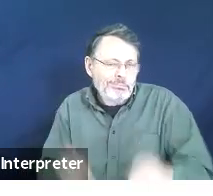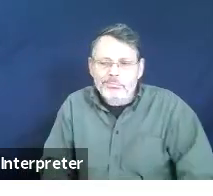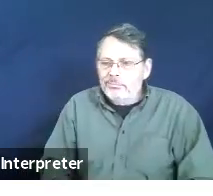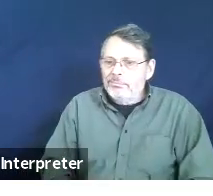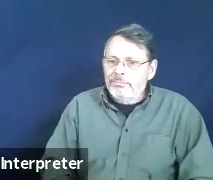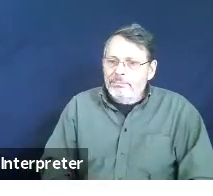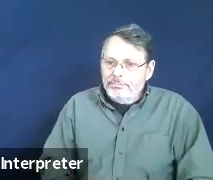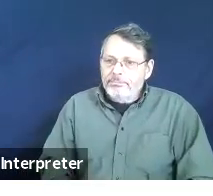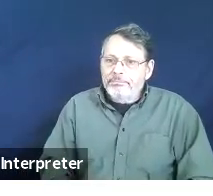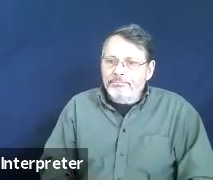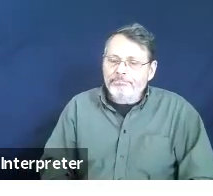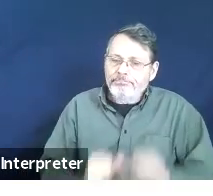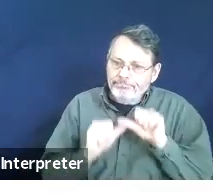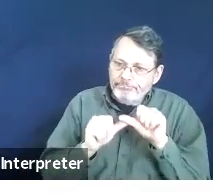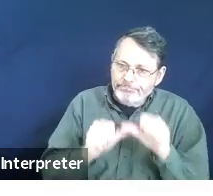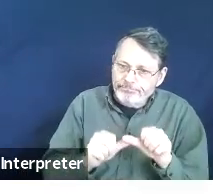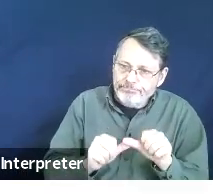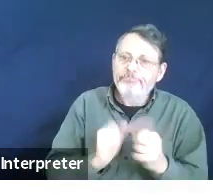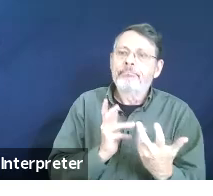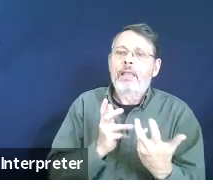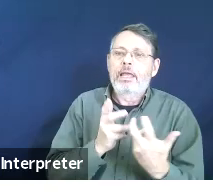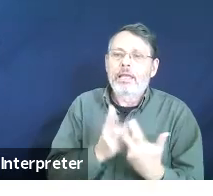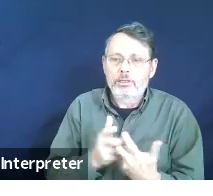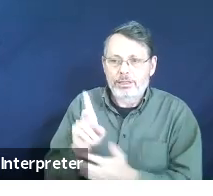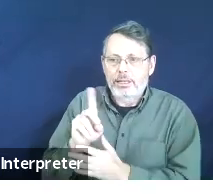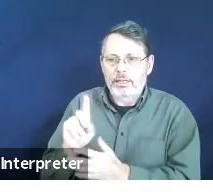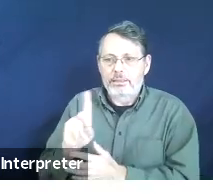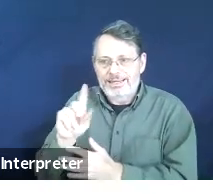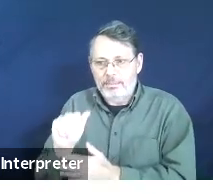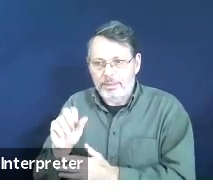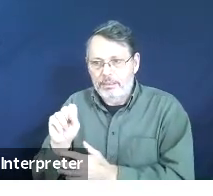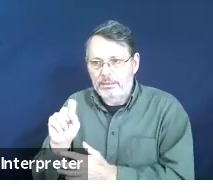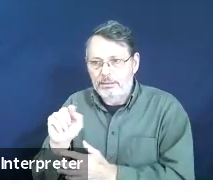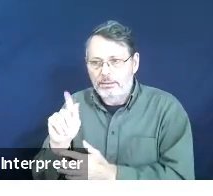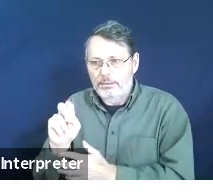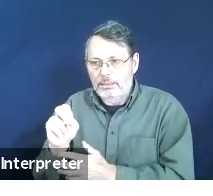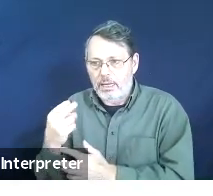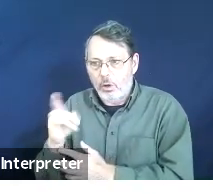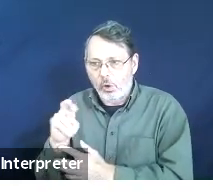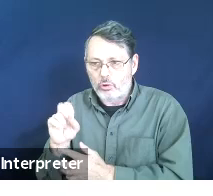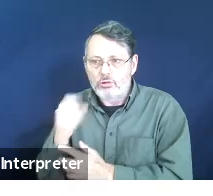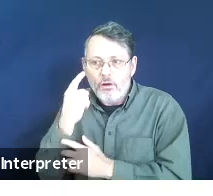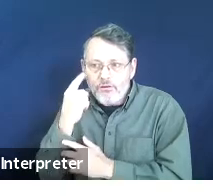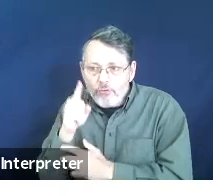So continuing on engaging disability stakeholders in local, state and national COVID recovery and